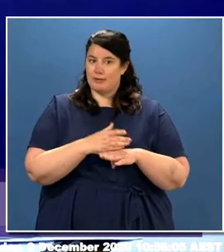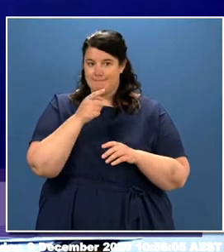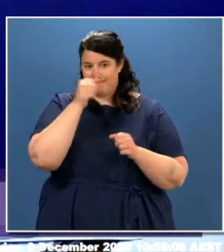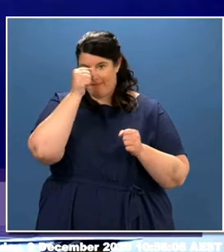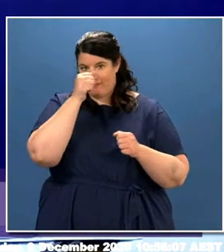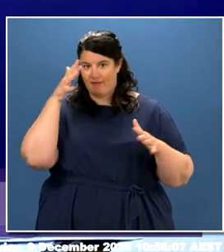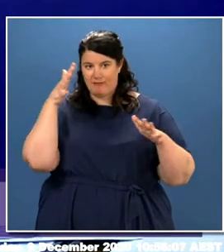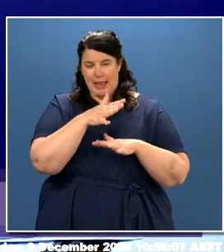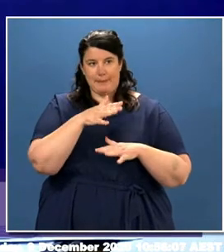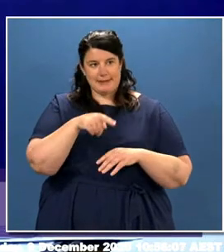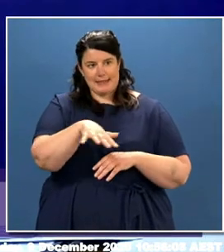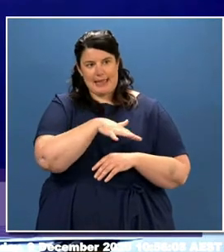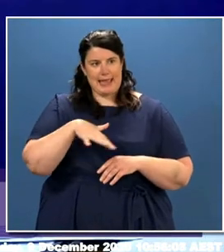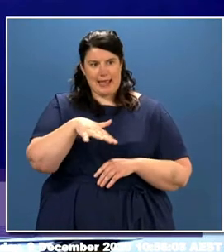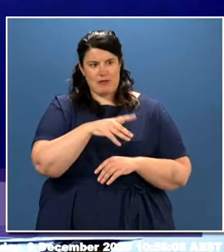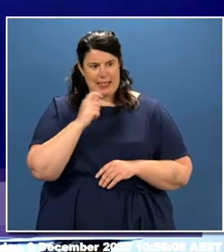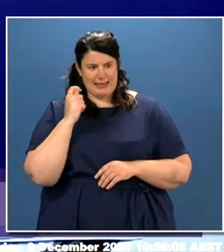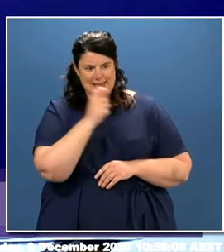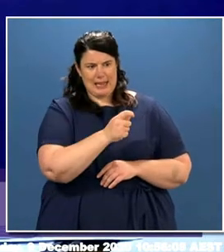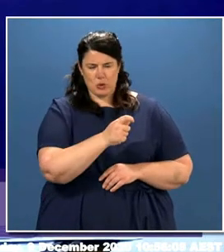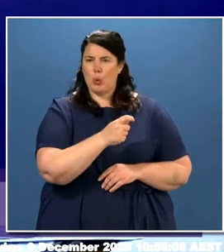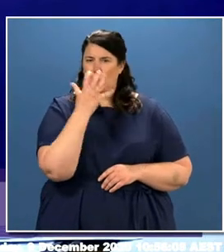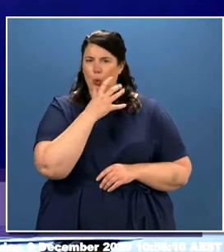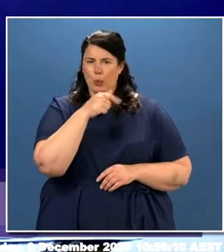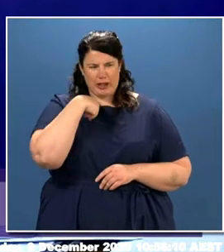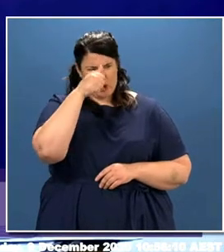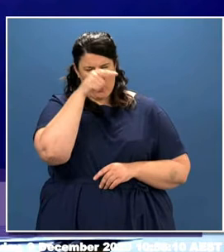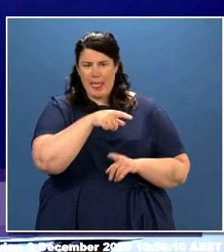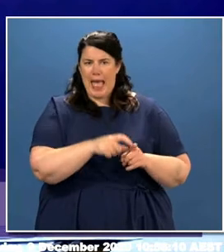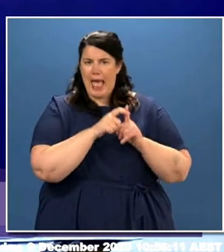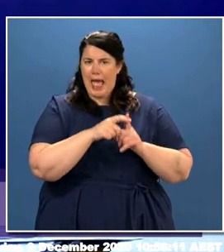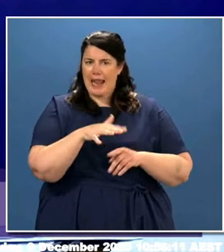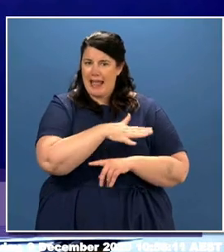difficult area of litigation. The pressures of someone working in litigation, and I think you have